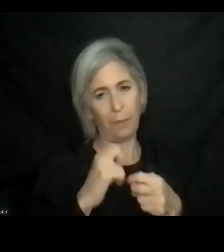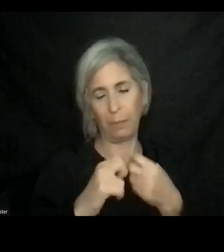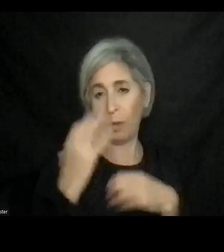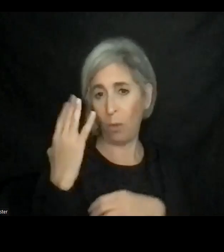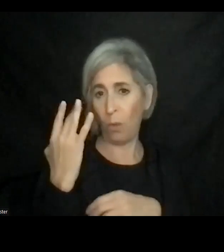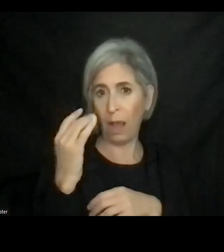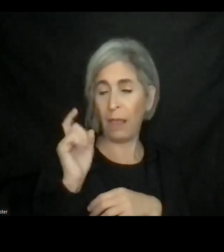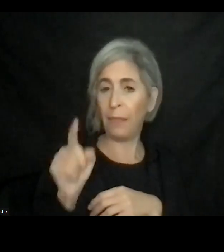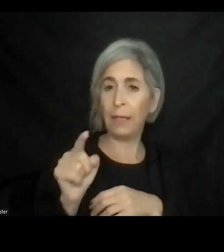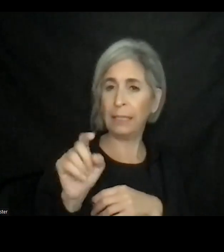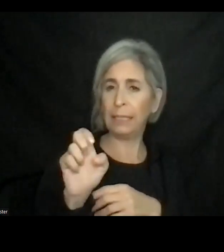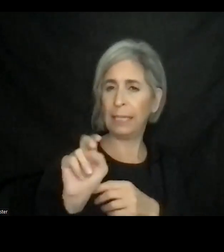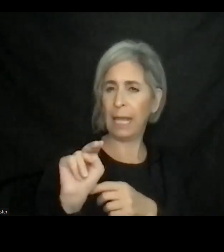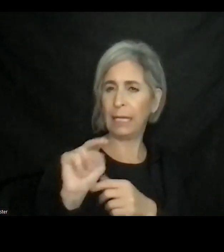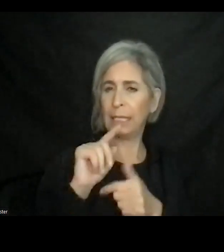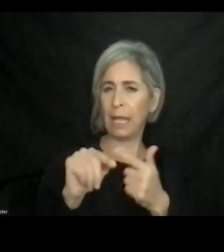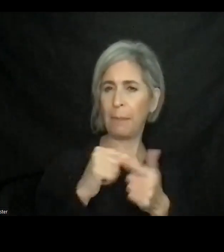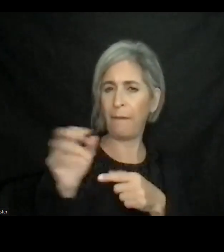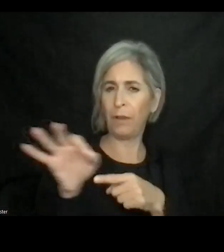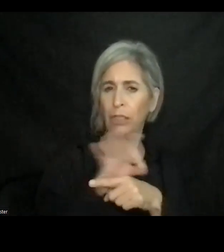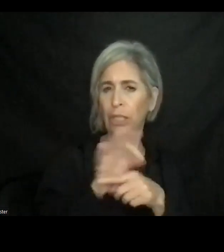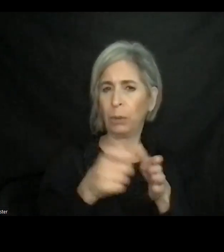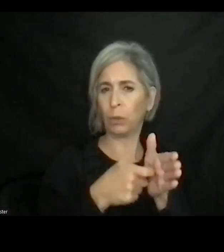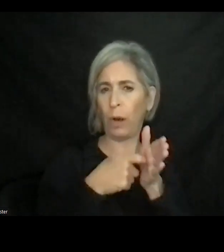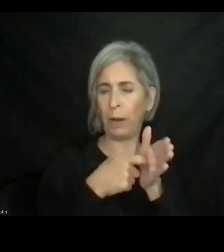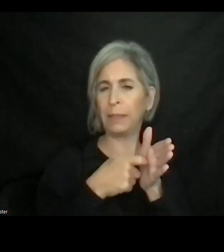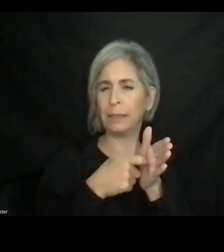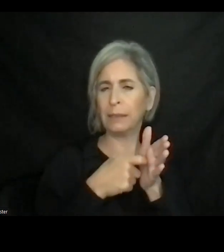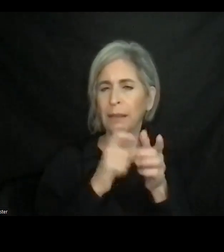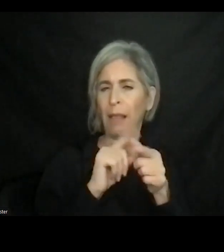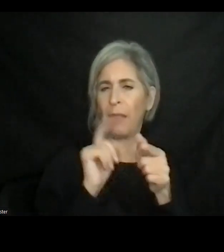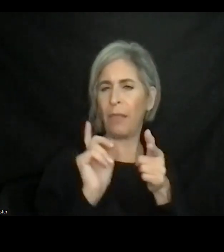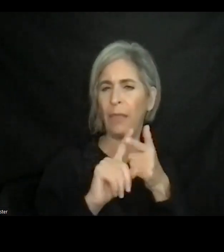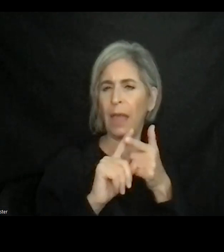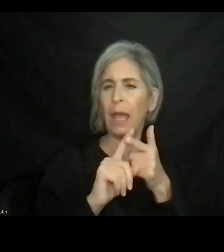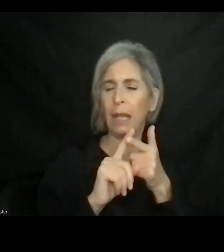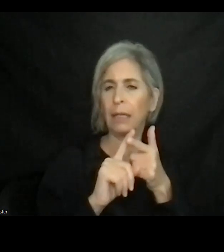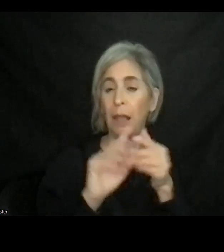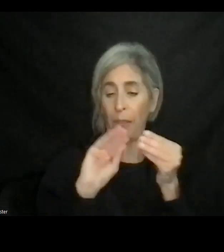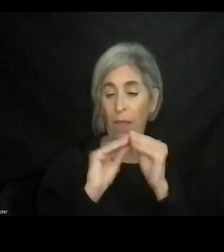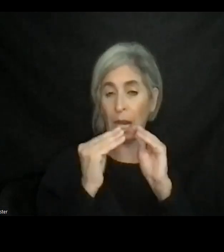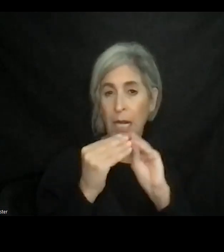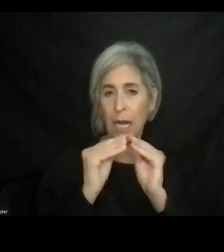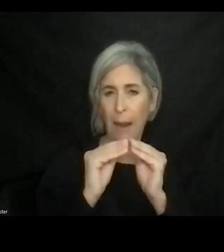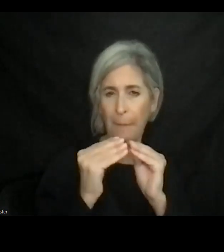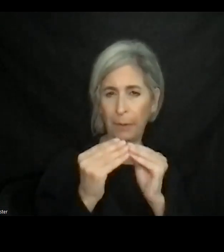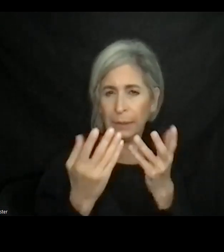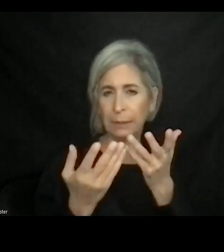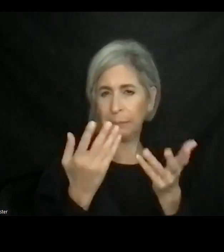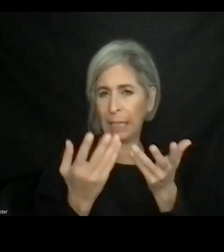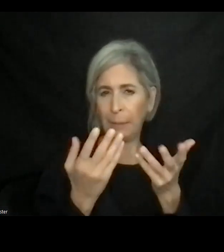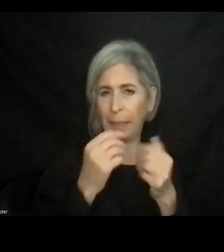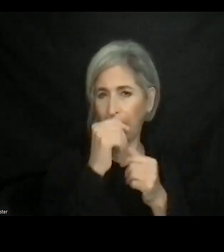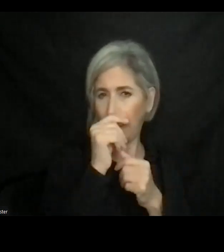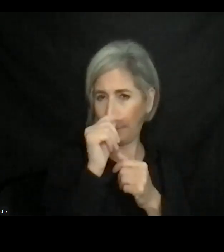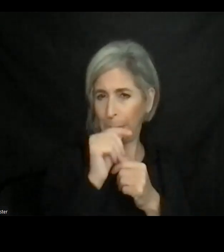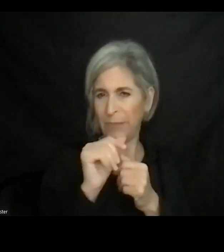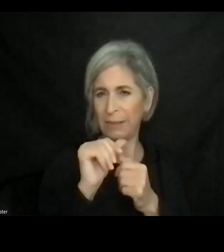this EN is about functional requirements. And then the numbers maybe is not very important.